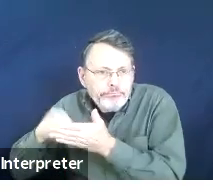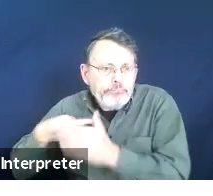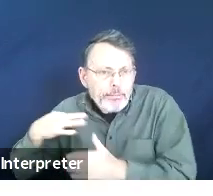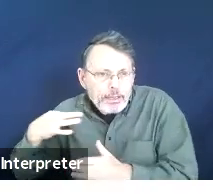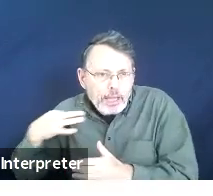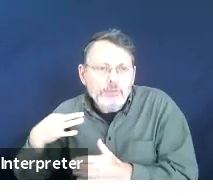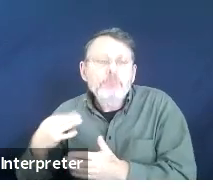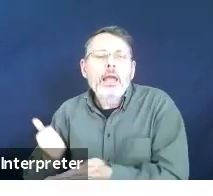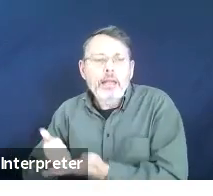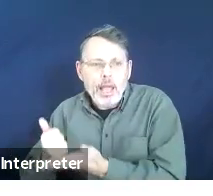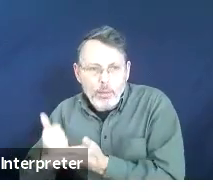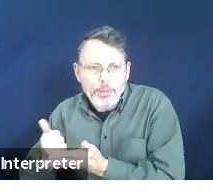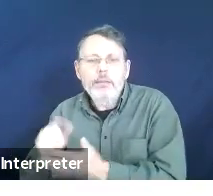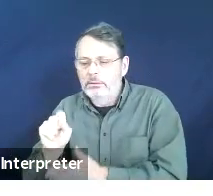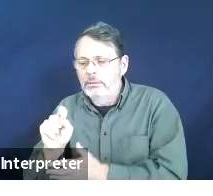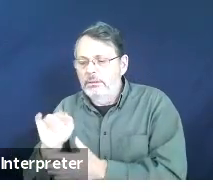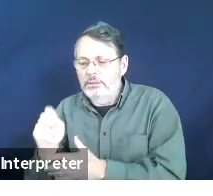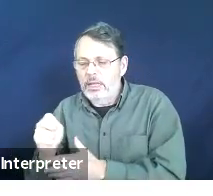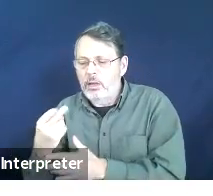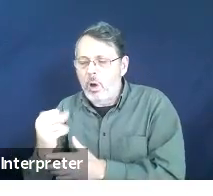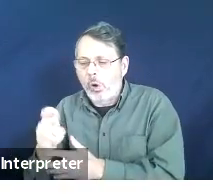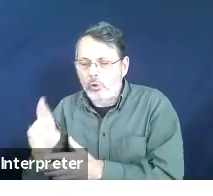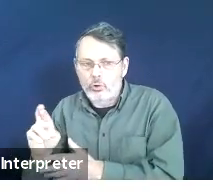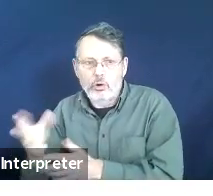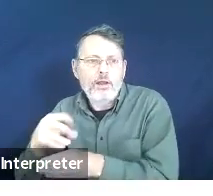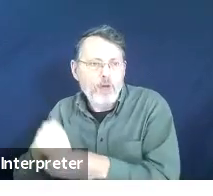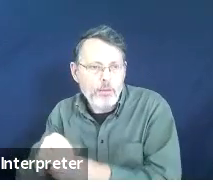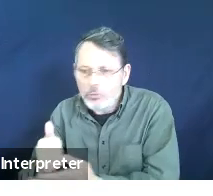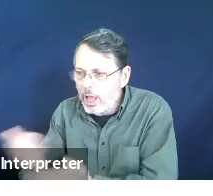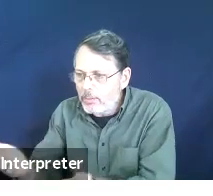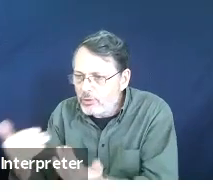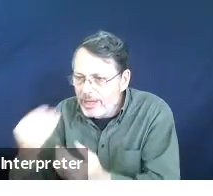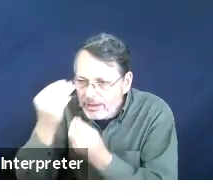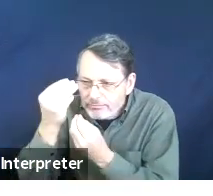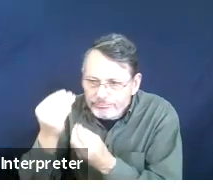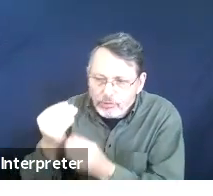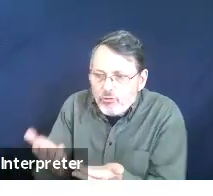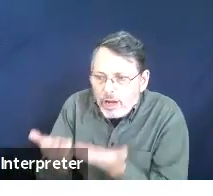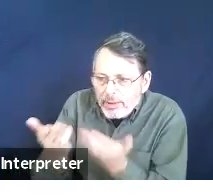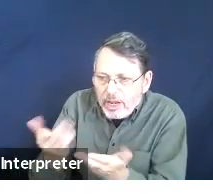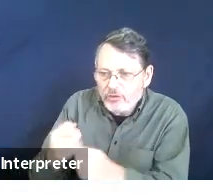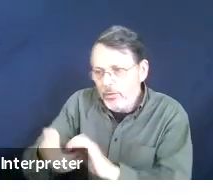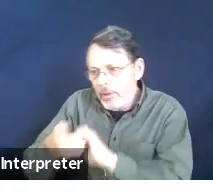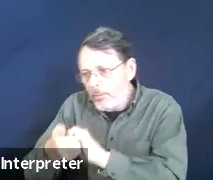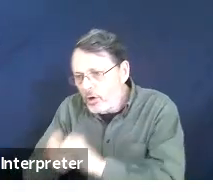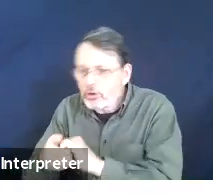really worked to bring recommendations from our partners, from representatives in disability